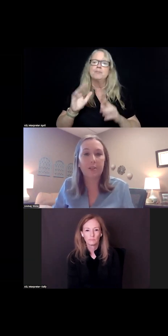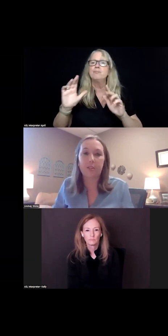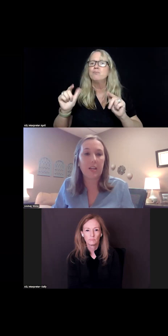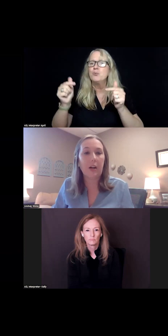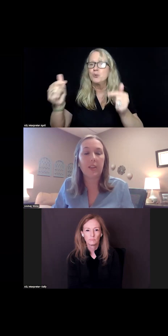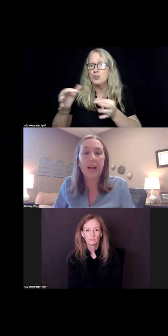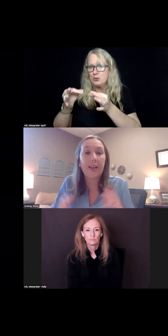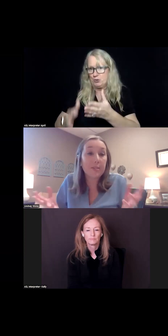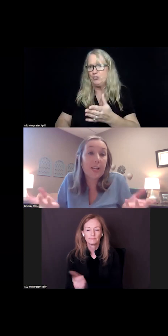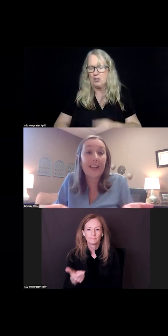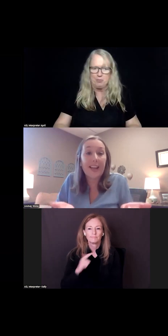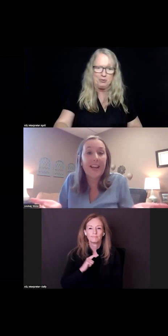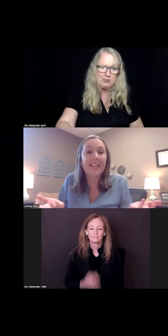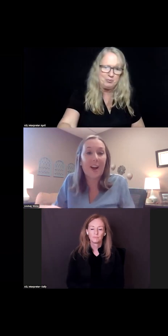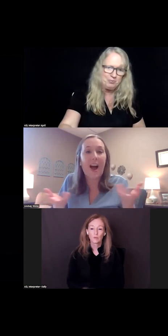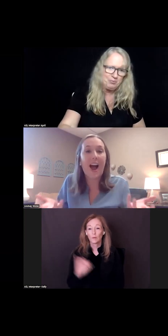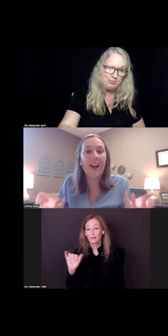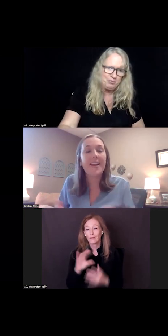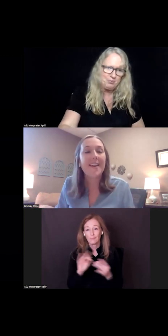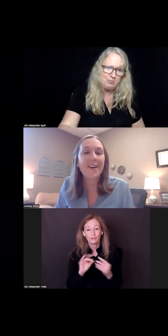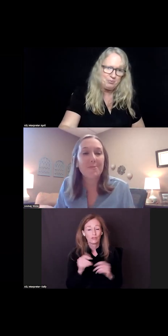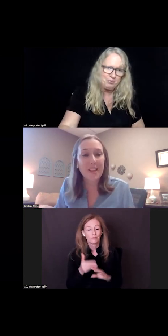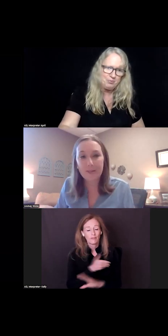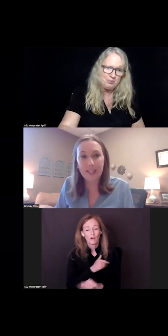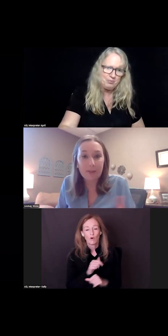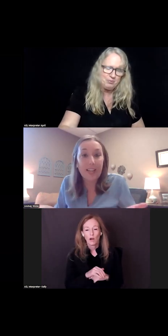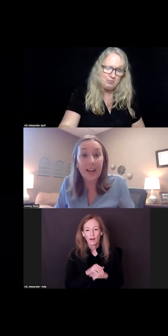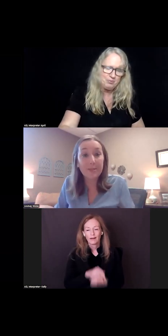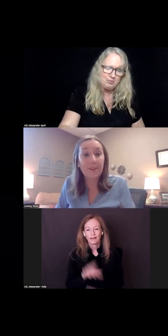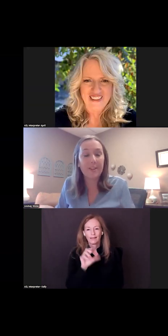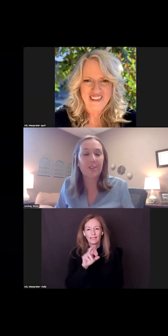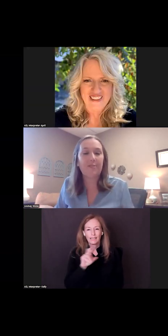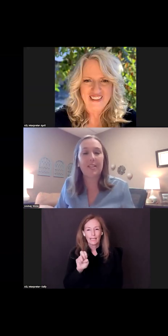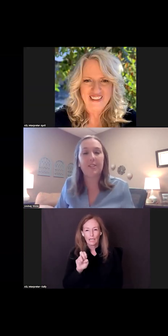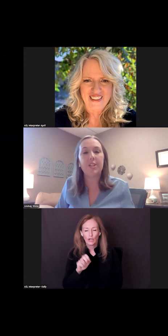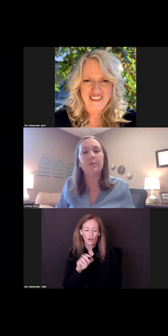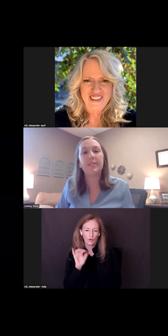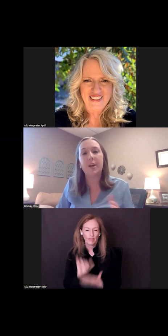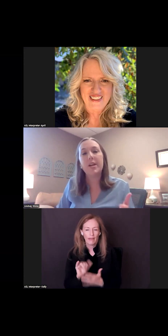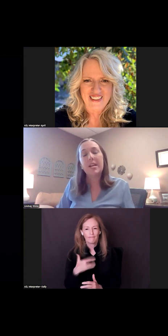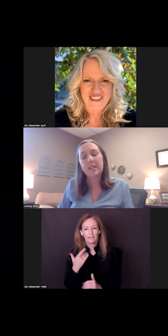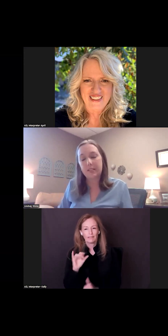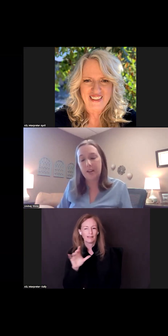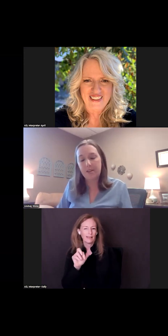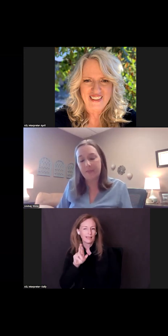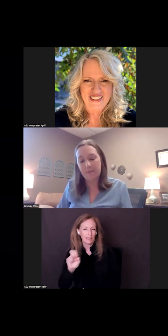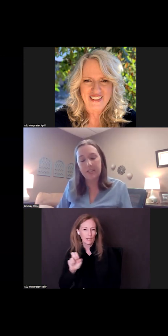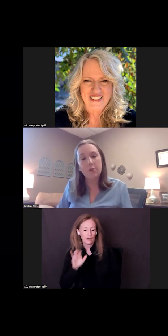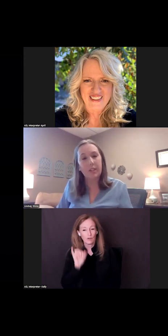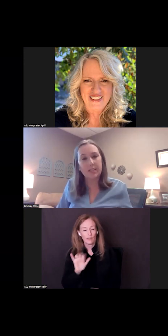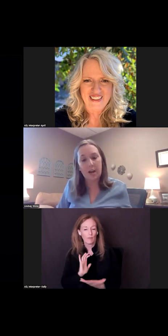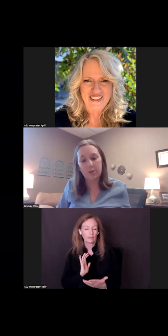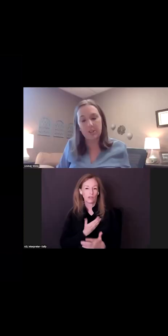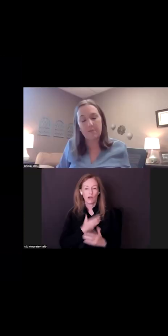FEELS LIKE THAT. THAT WAS OUR VISION FOR THIS. THIS ENVIRONMENT HAS HOPEFULLY ESTABLISHED THAT.